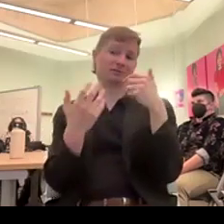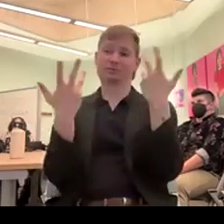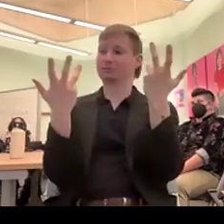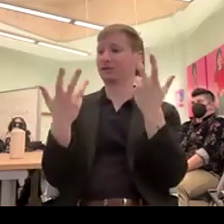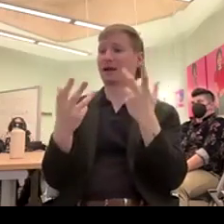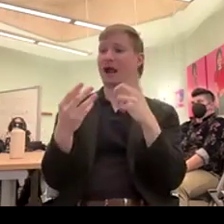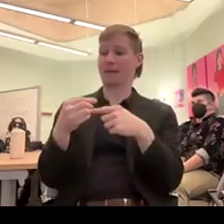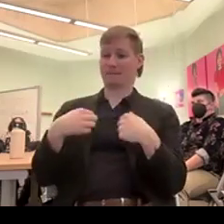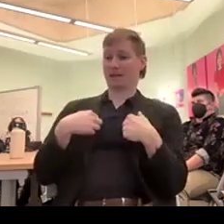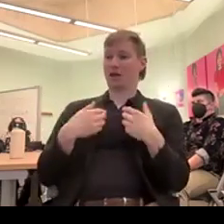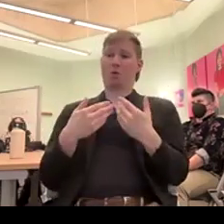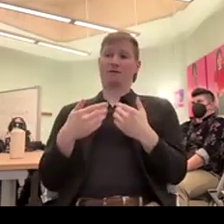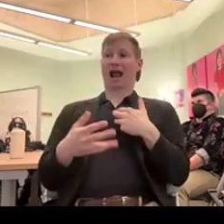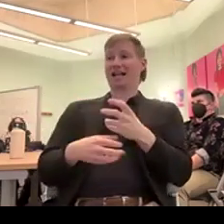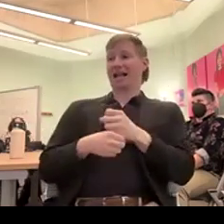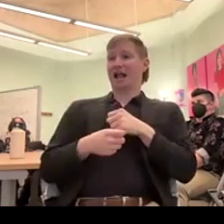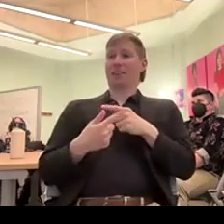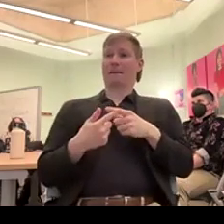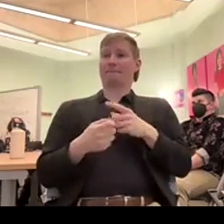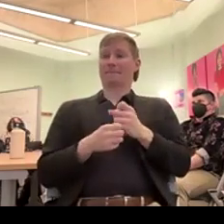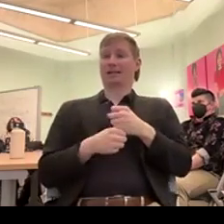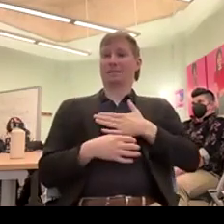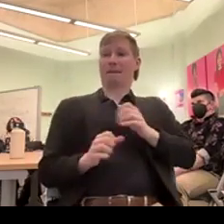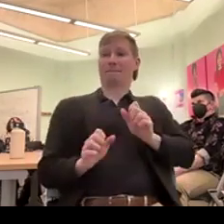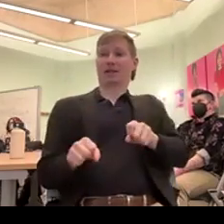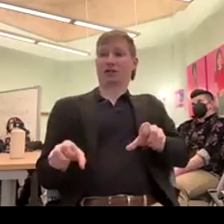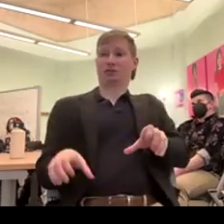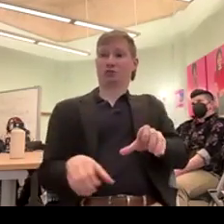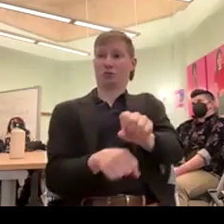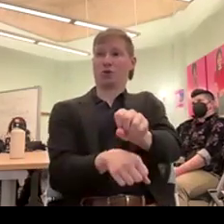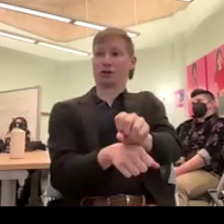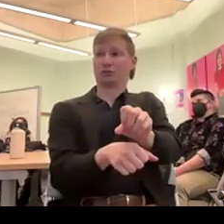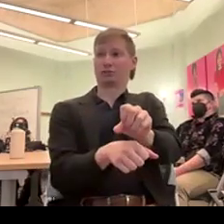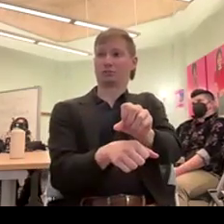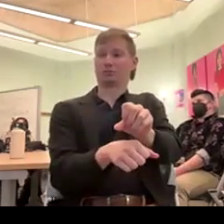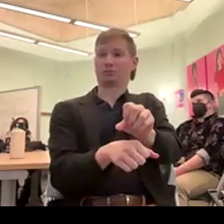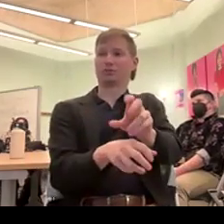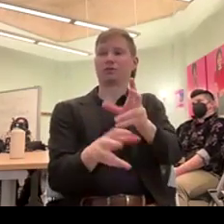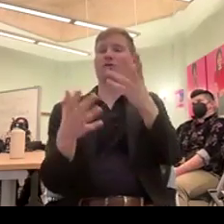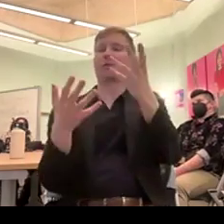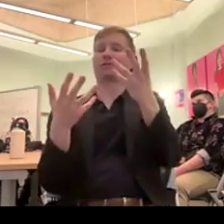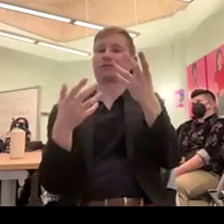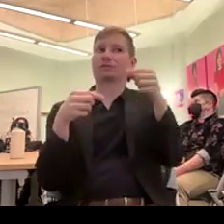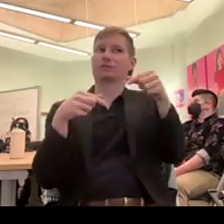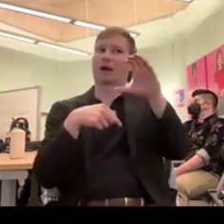have their opinions about, you know, what I get that makes my life and my ability to do my work...